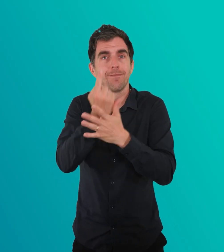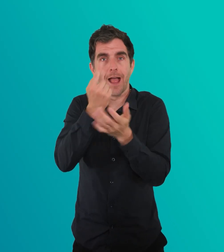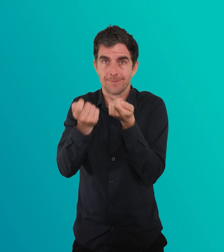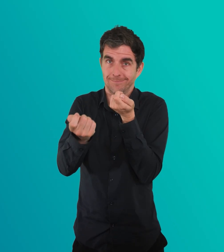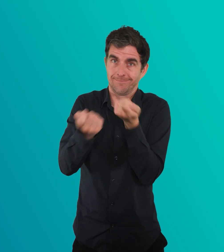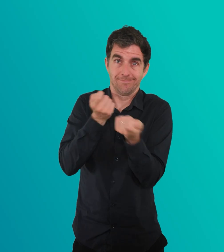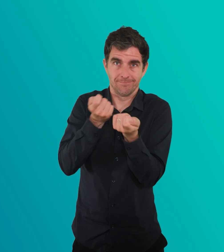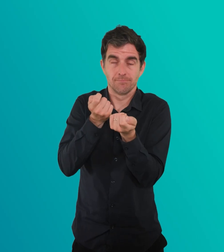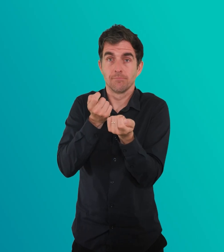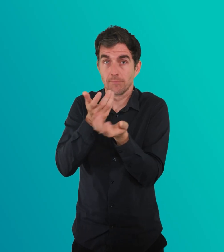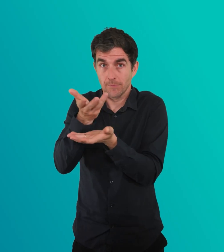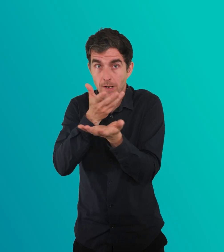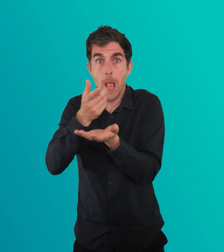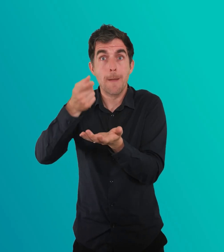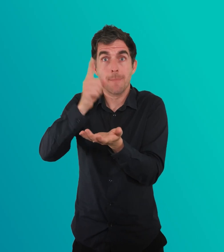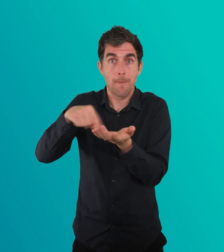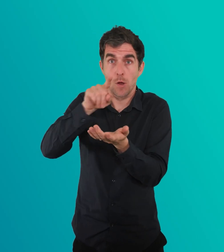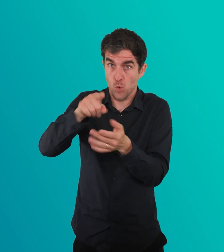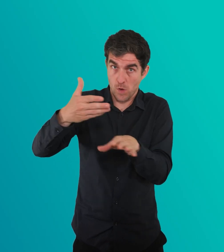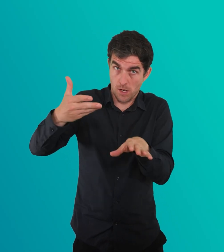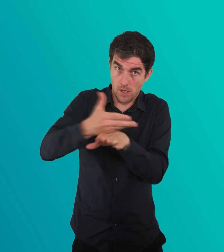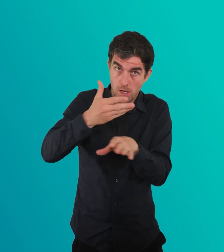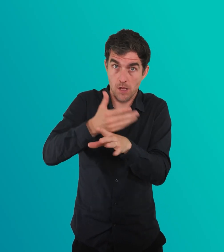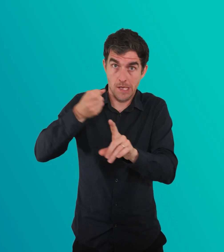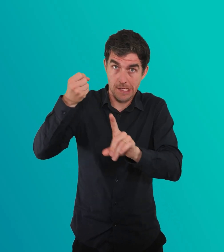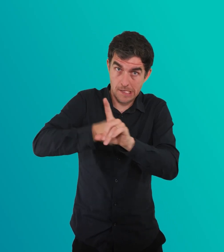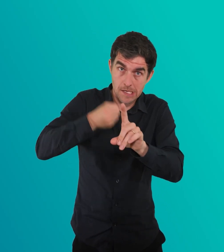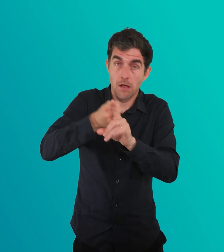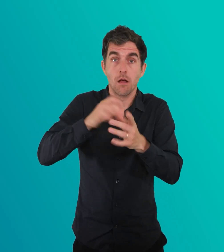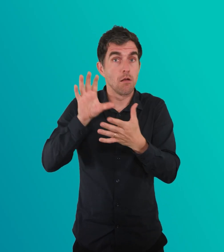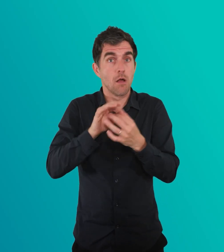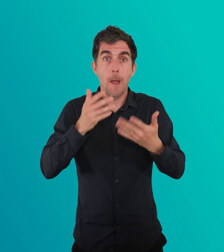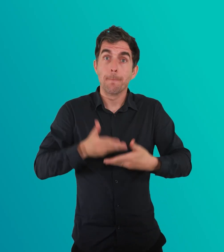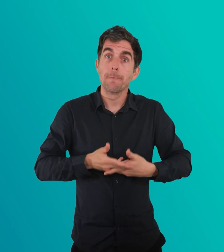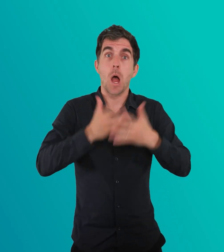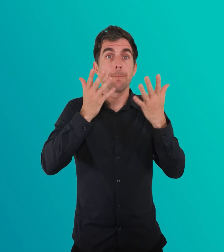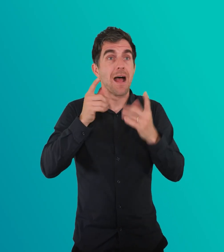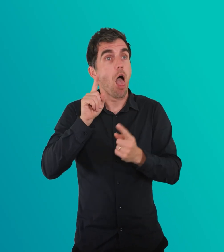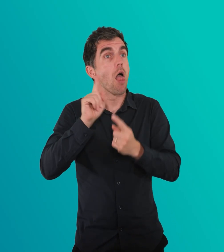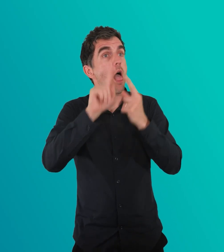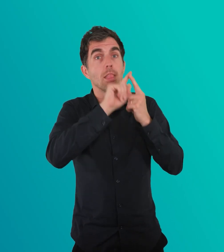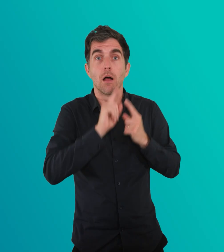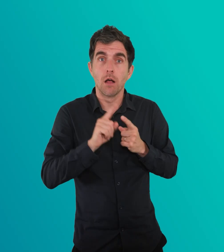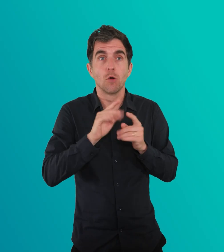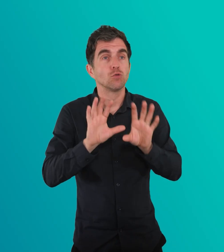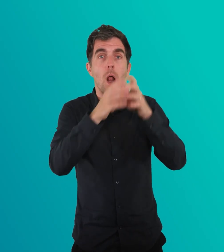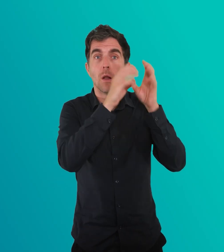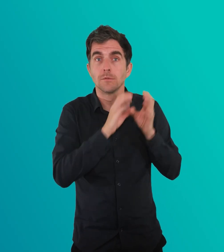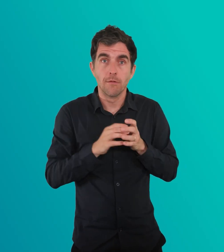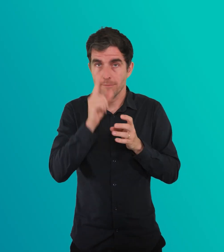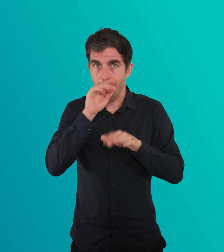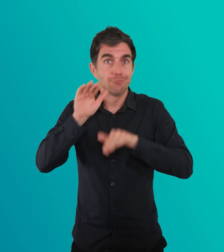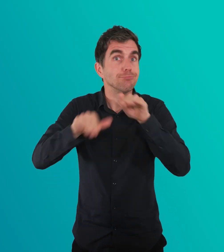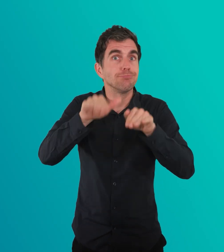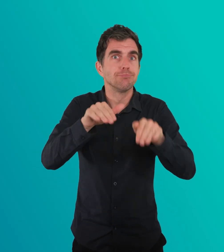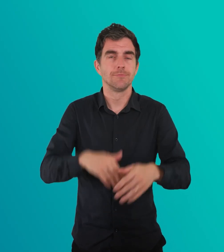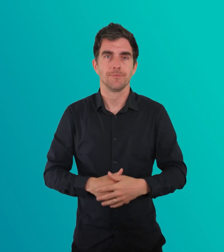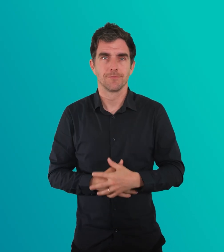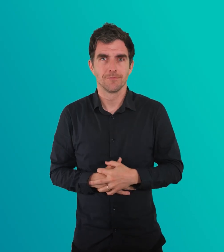to help you to run your own events with the people you advocate for, the public, or other stakeholders.